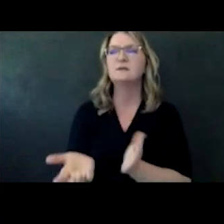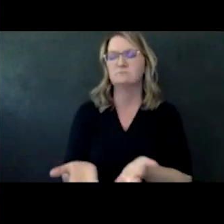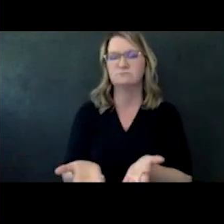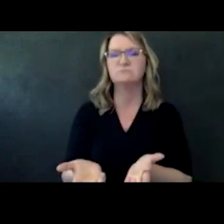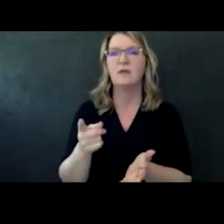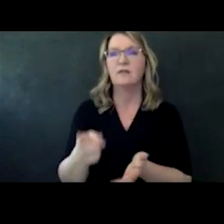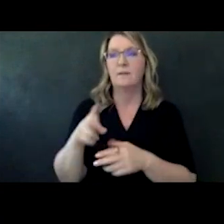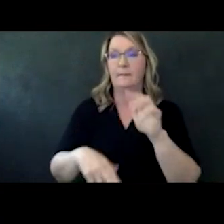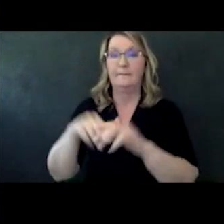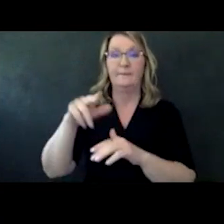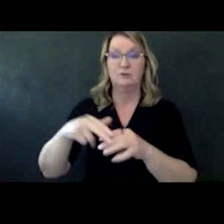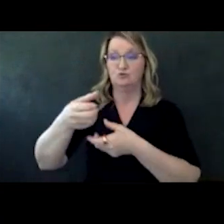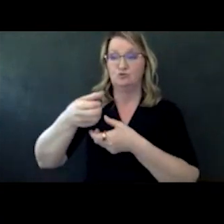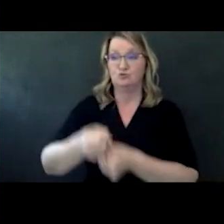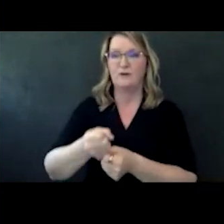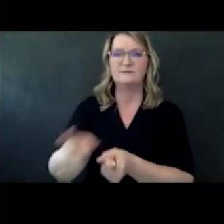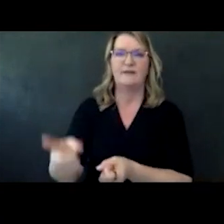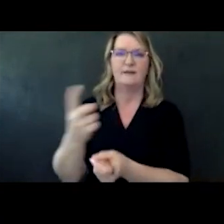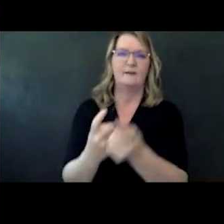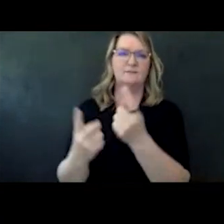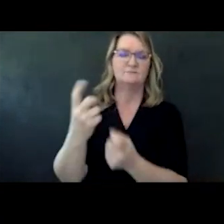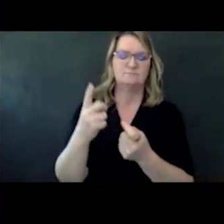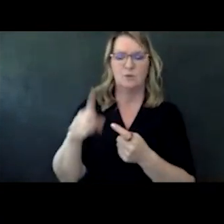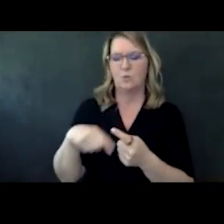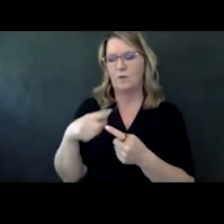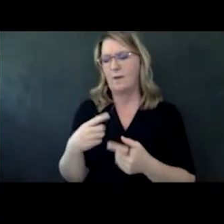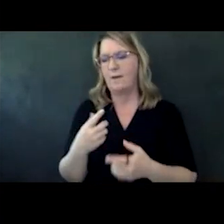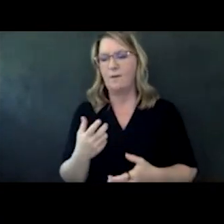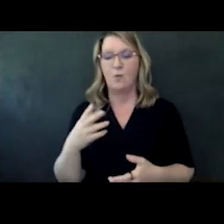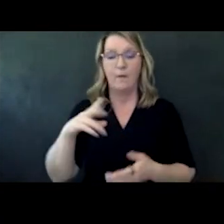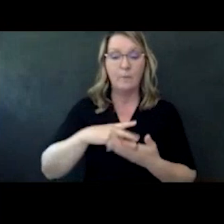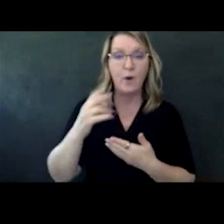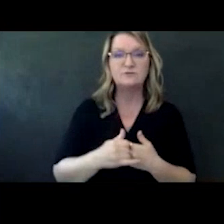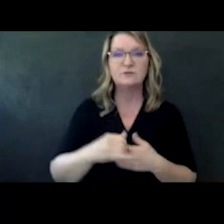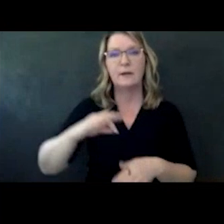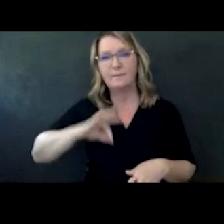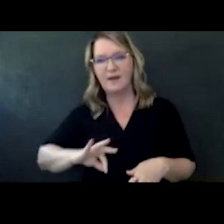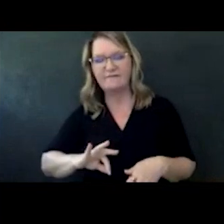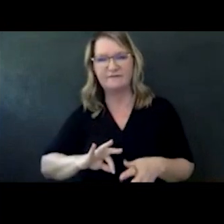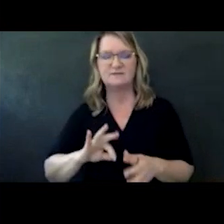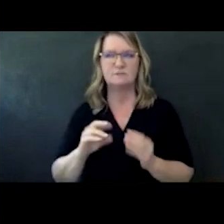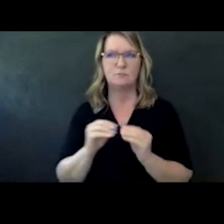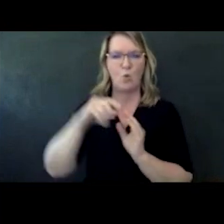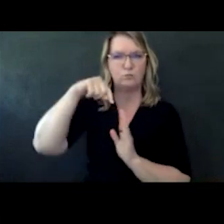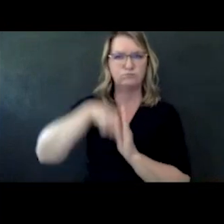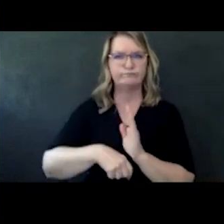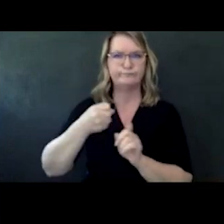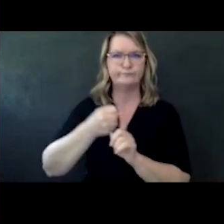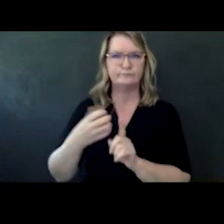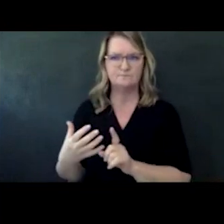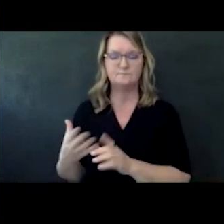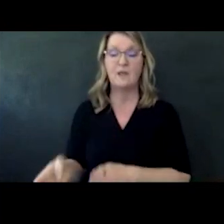ask questions about your projects and benefits in detail. Finally, know when to walk away. If you've